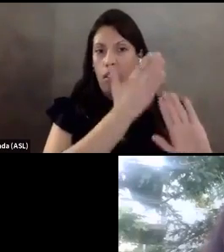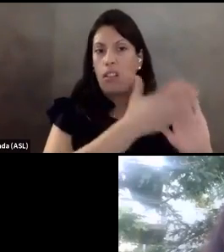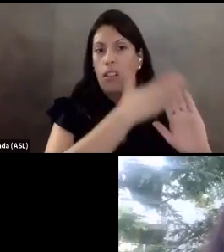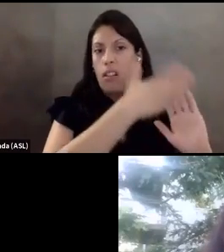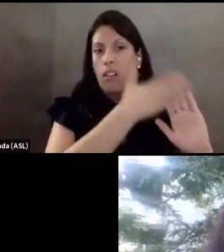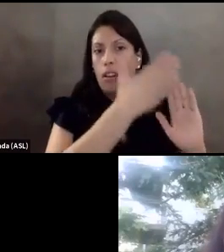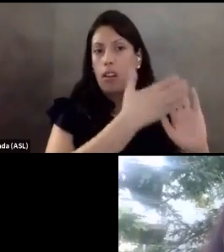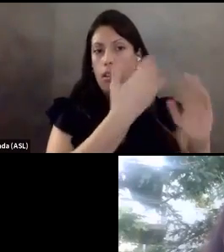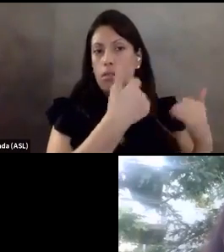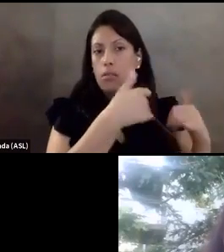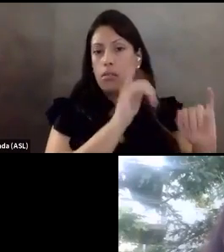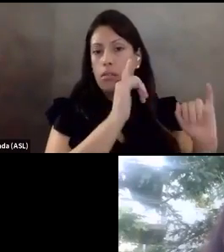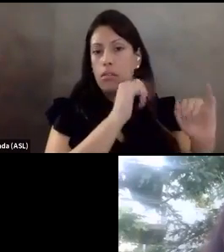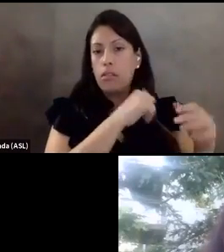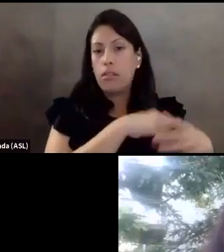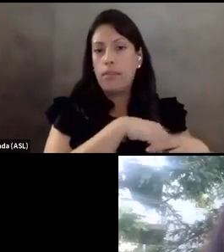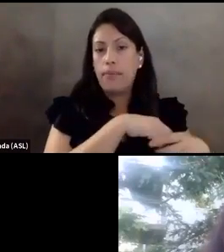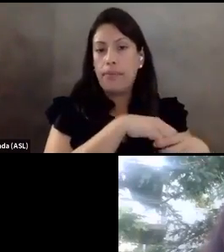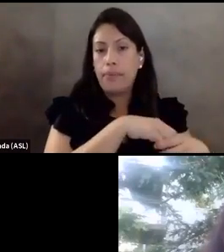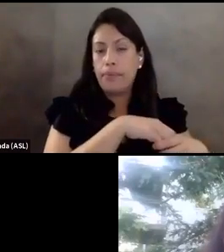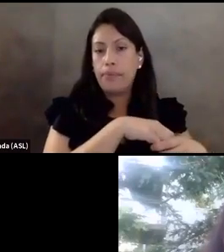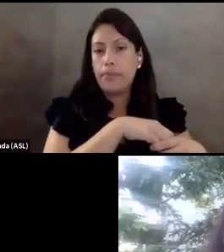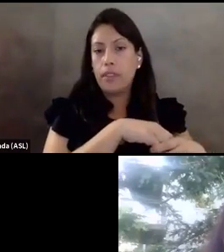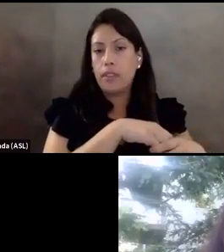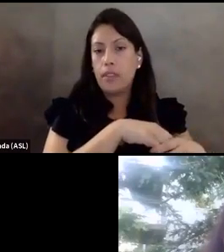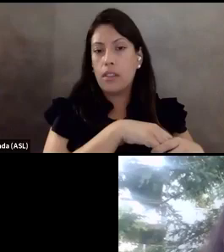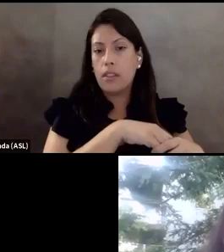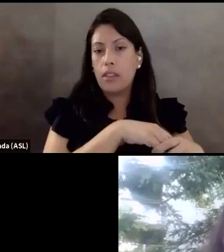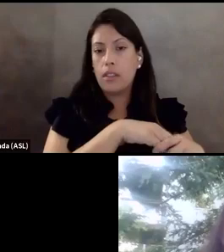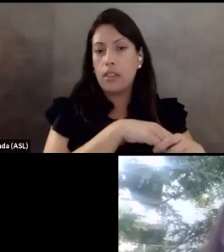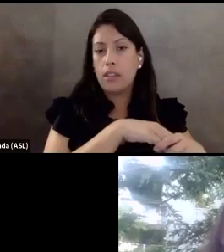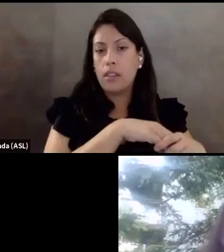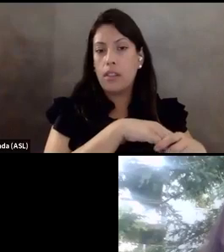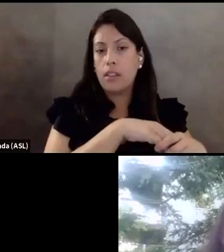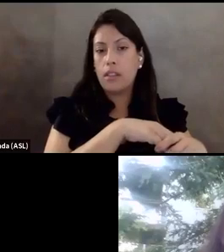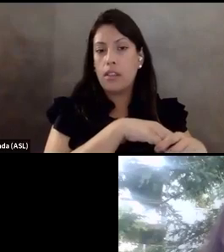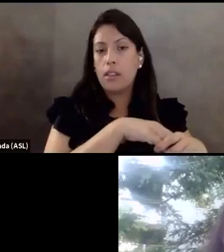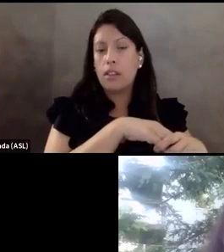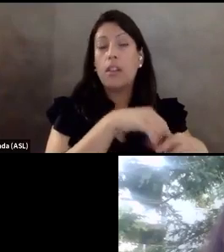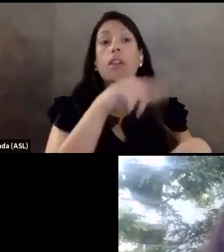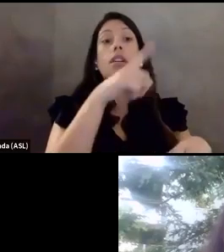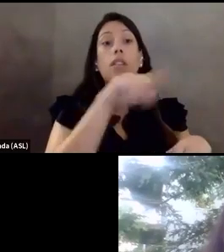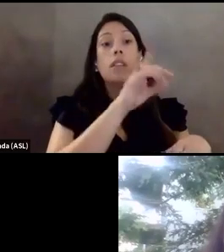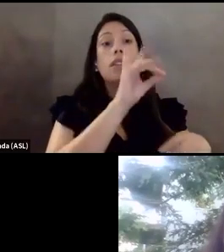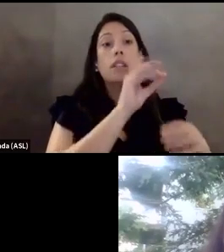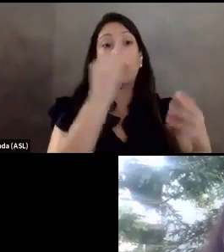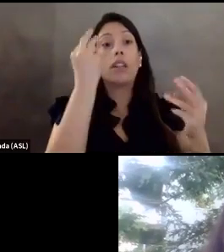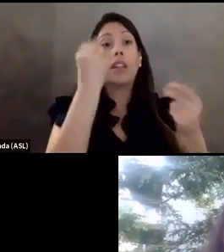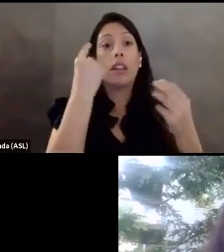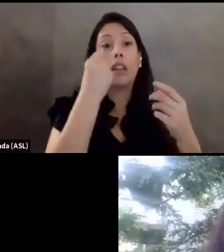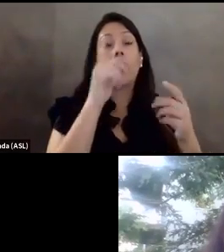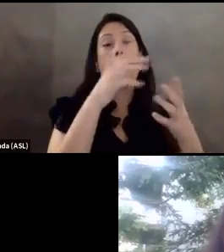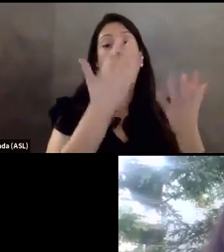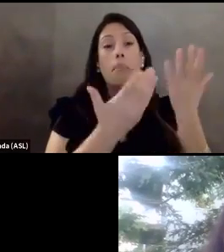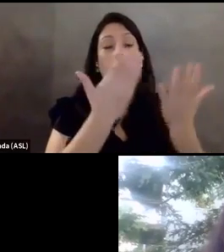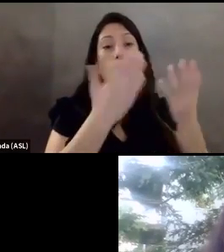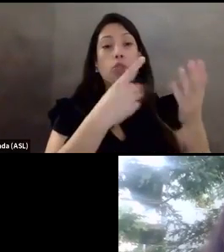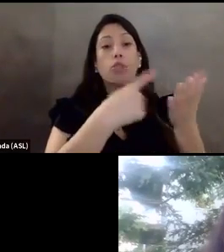and that there was talk about the management team to take over the operation of the facility.